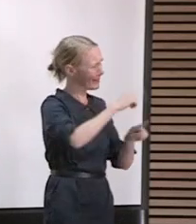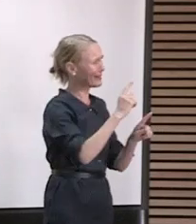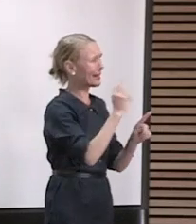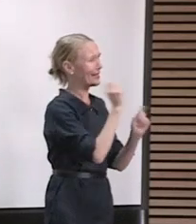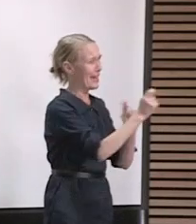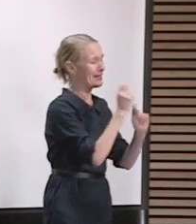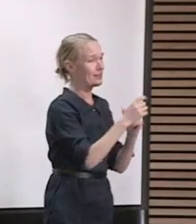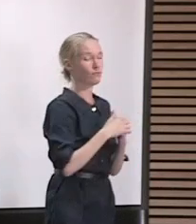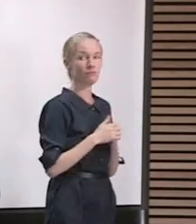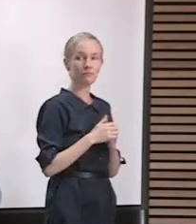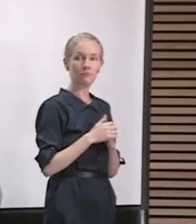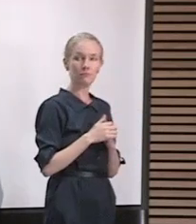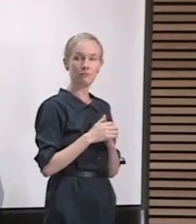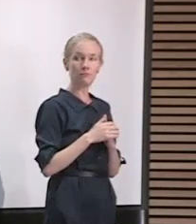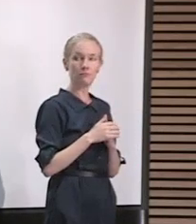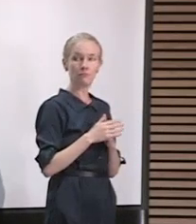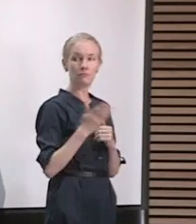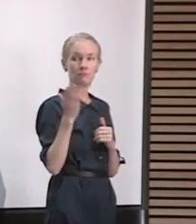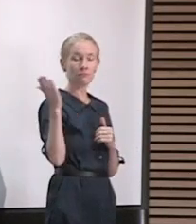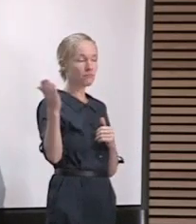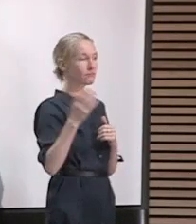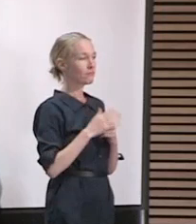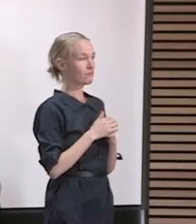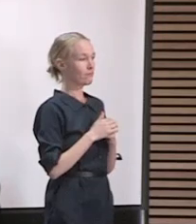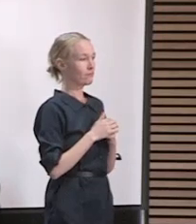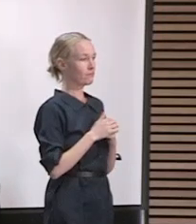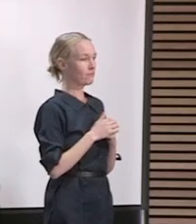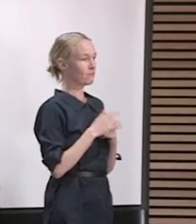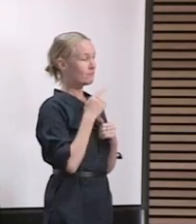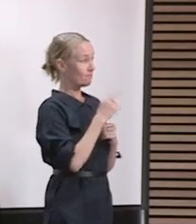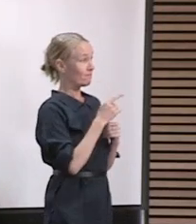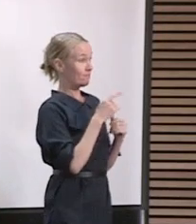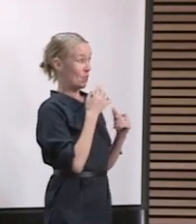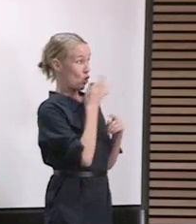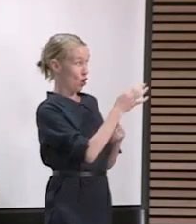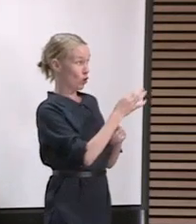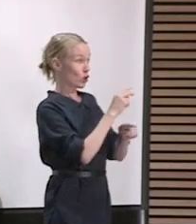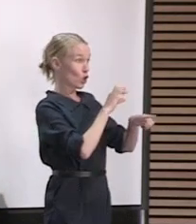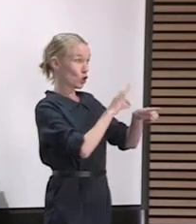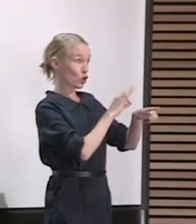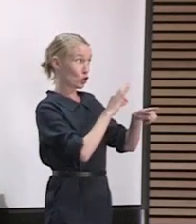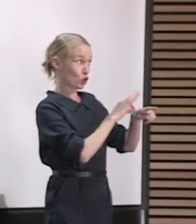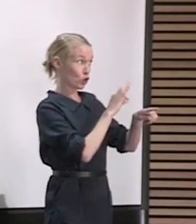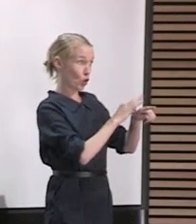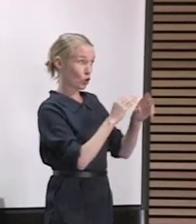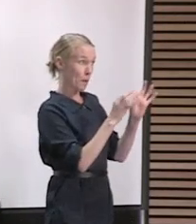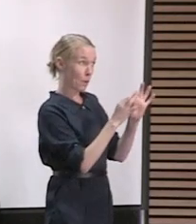Dr Bloomfield, can you tell us anything about why you initially rejected the Reserve